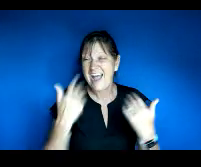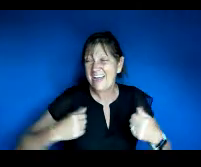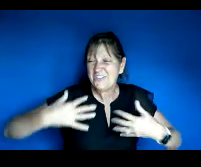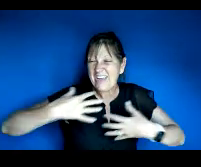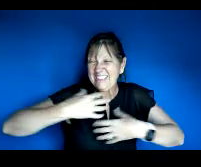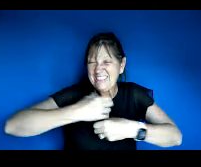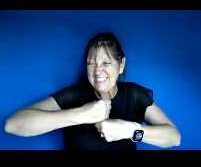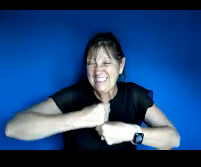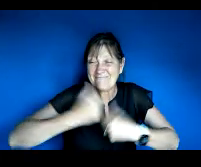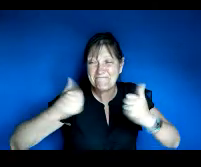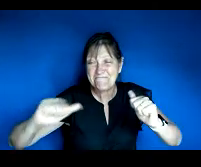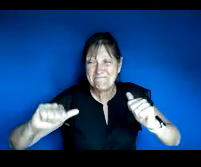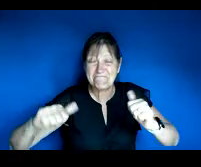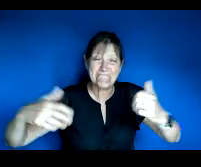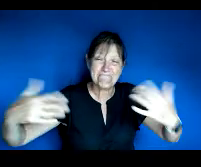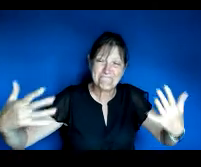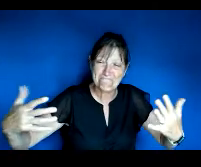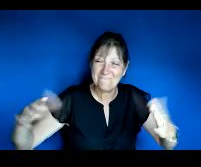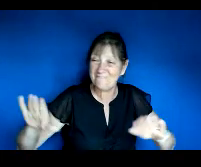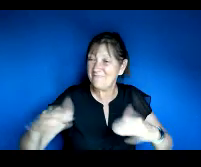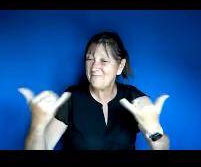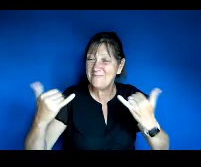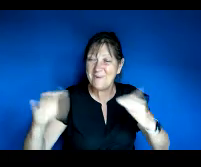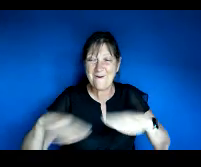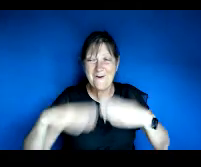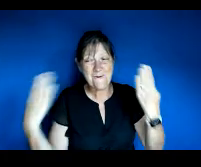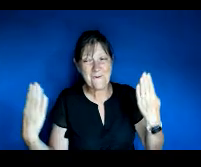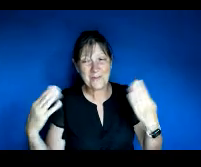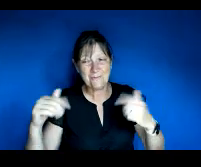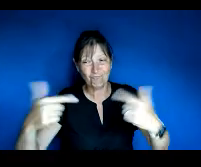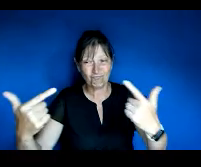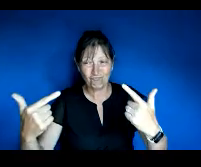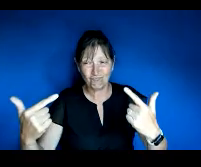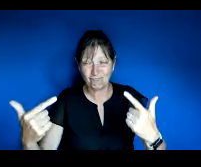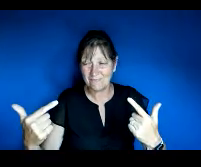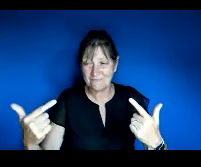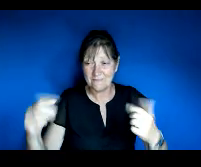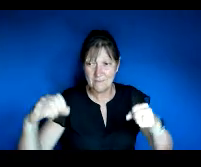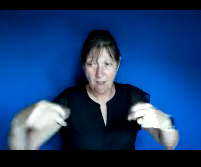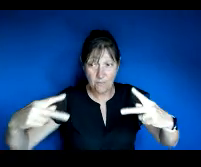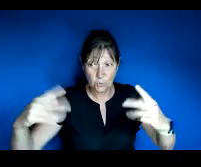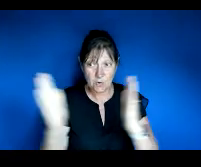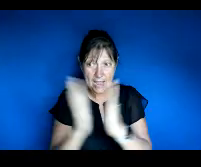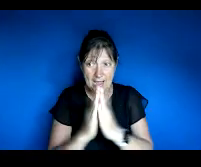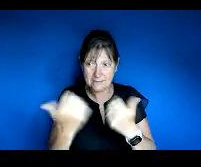but we really want to open things up at this point to give you all an opportunity to ask questions.